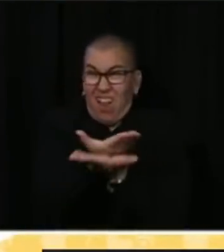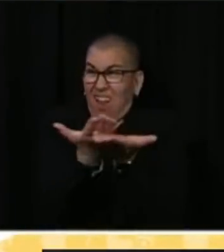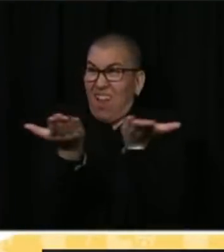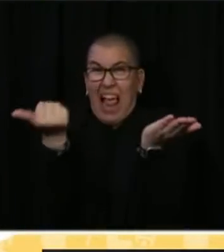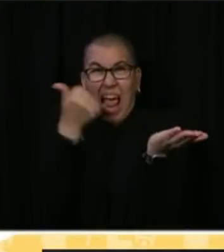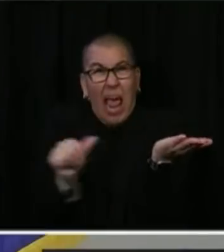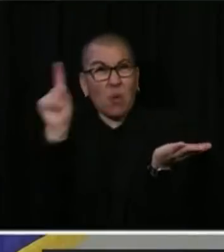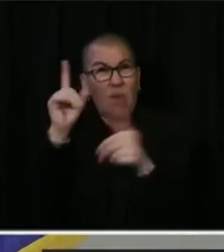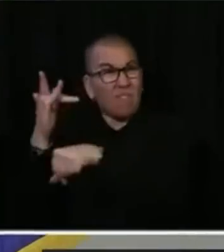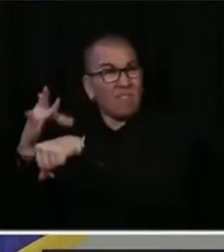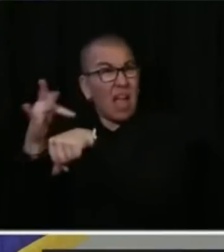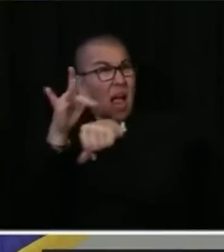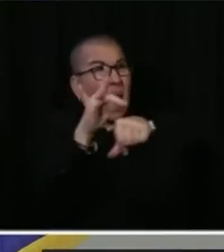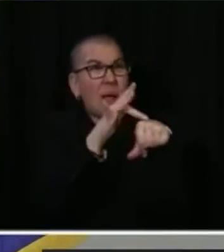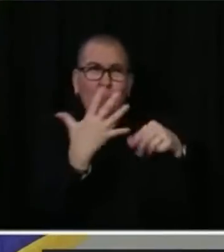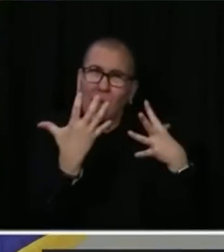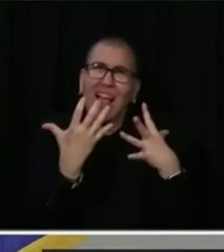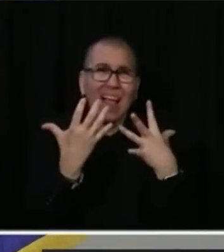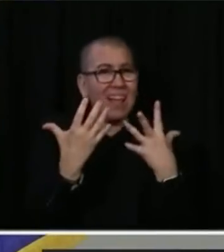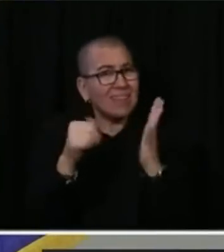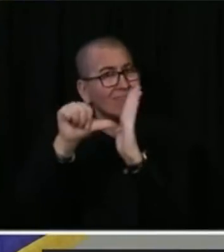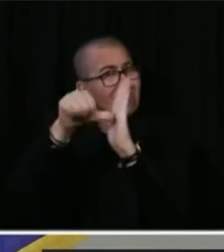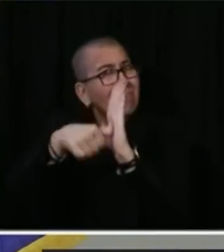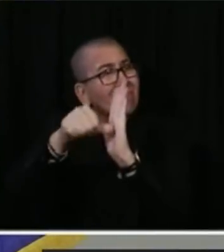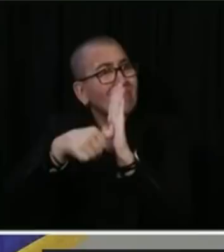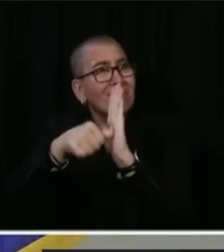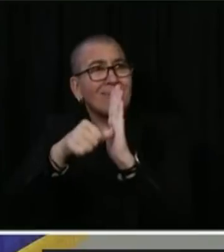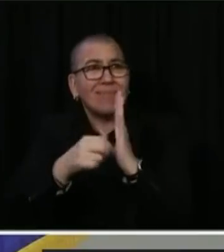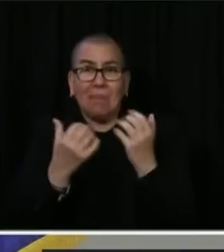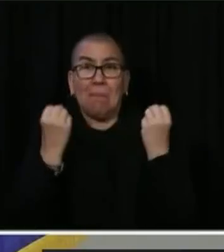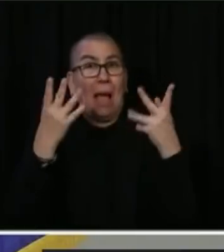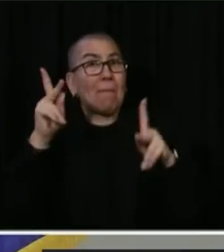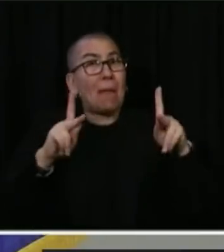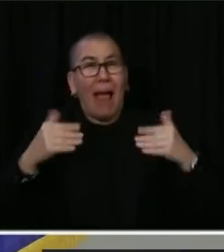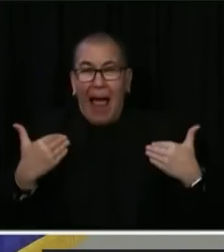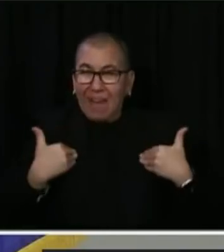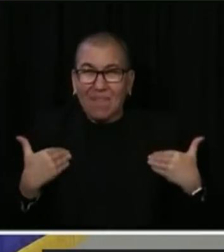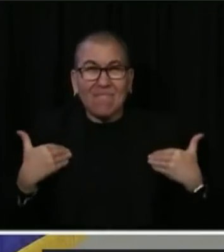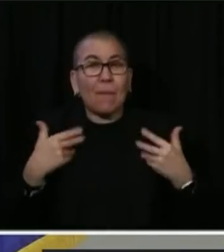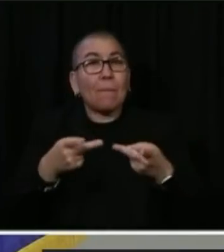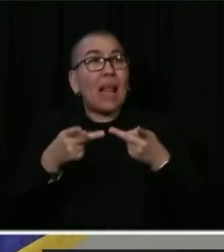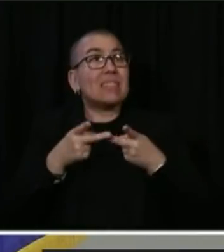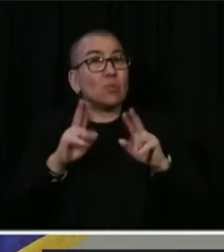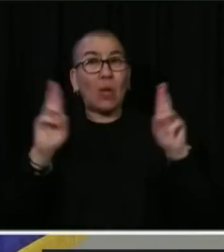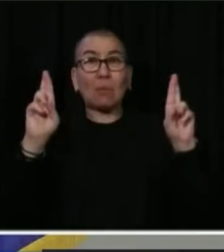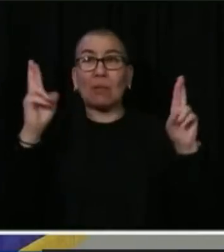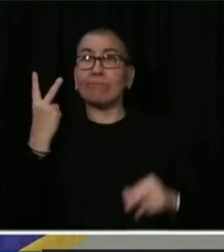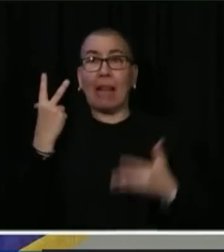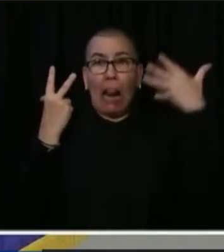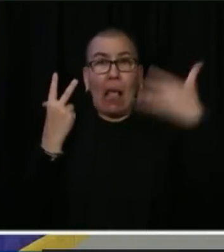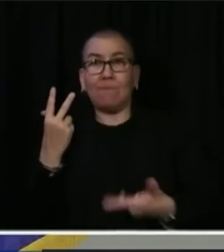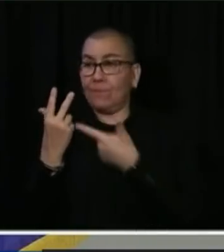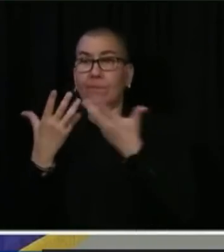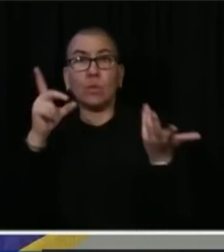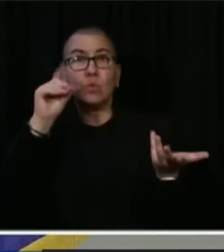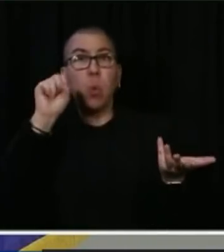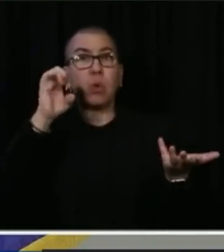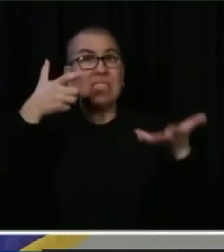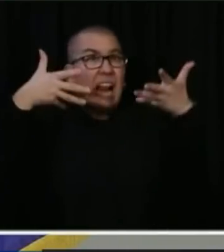NEIGHBORS AND TO TALK TO YOUR